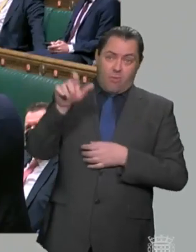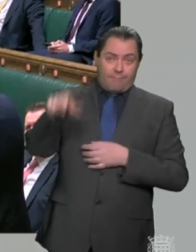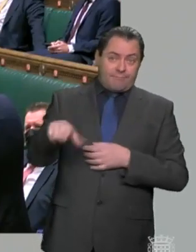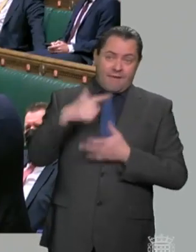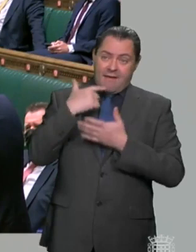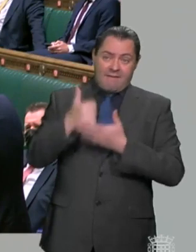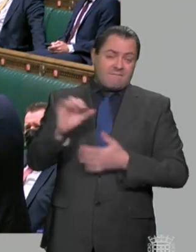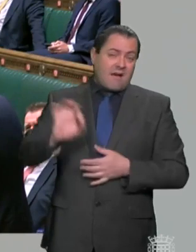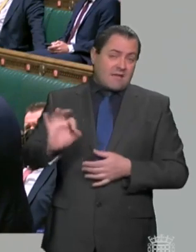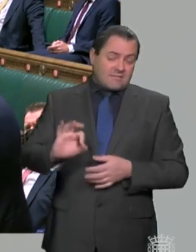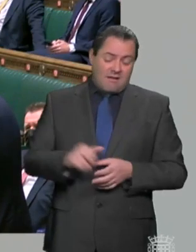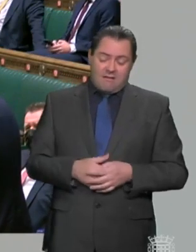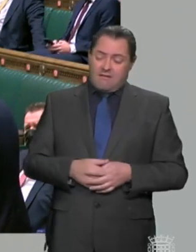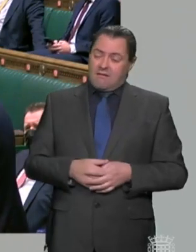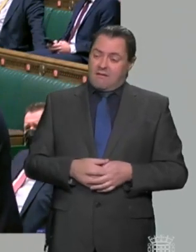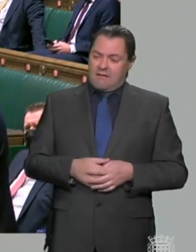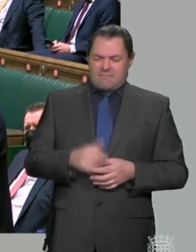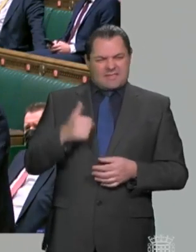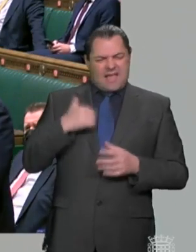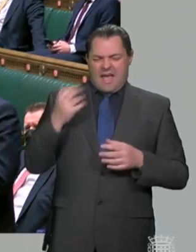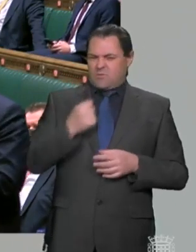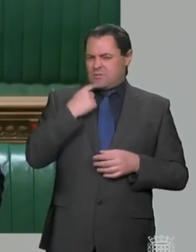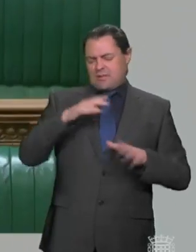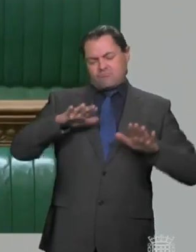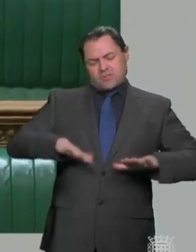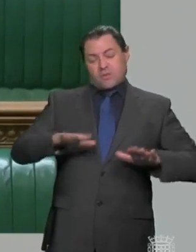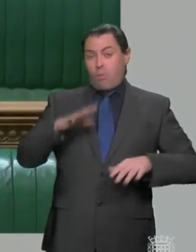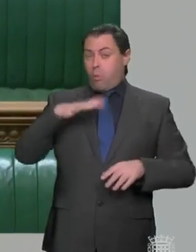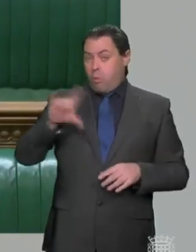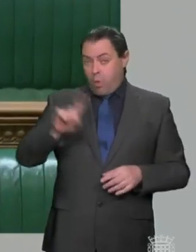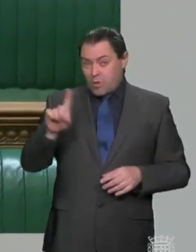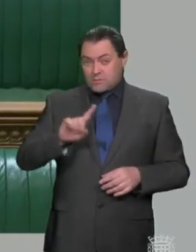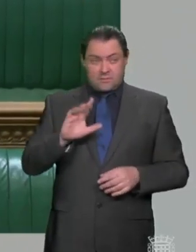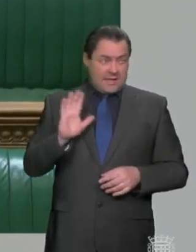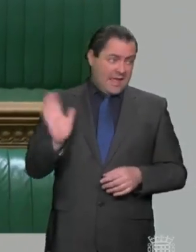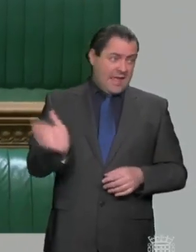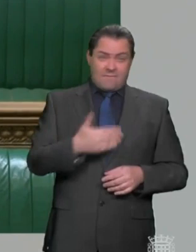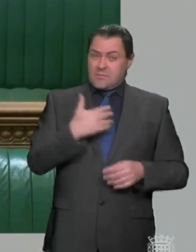the House, but I must say that I think what the people of this country want us all to do is to get